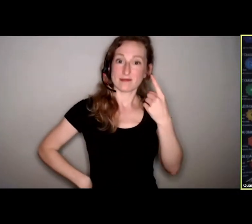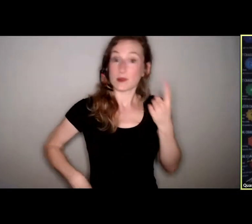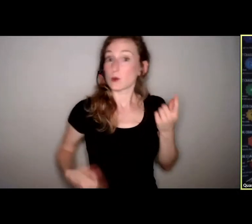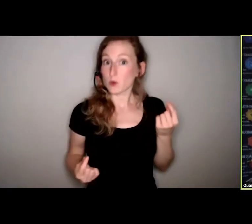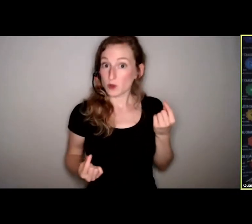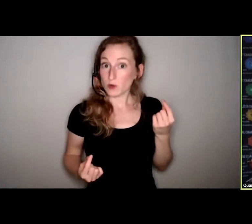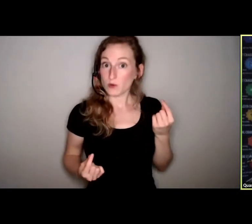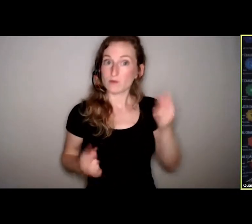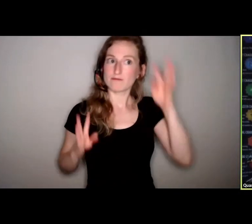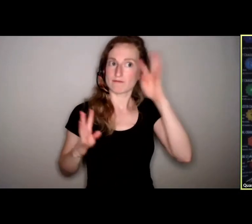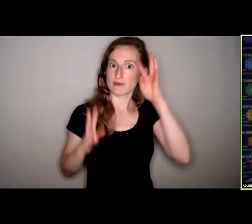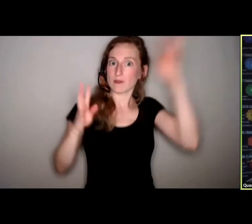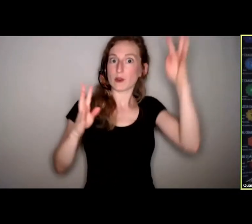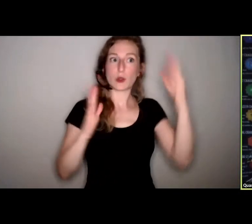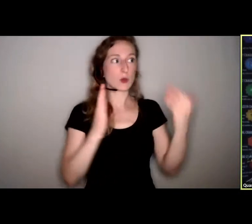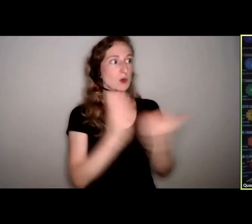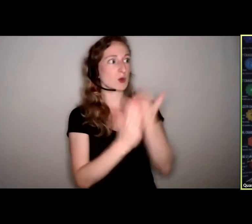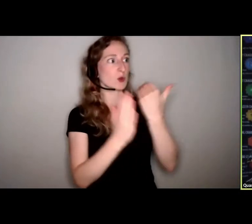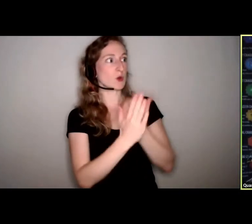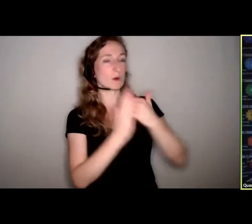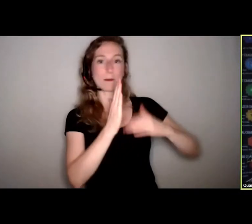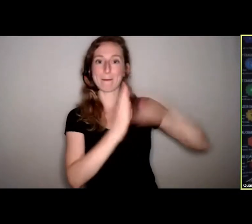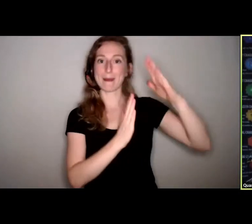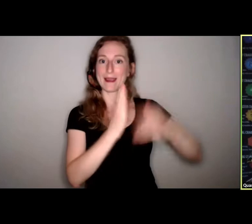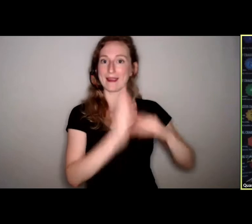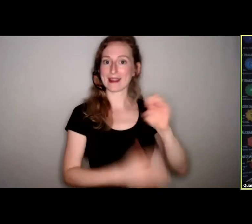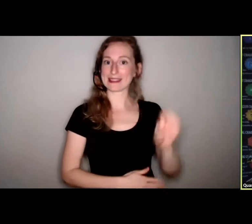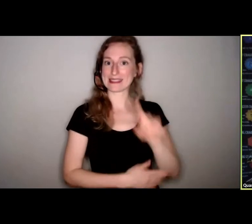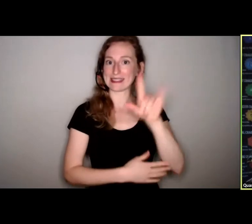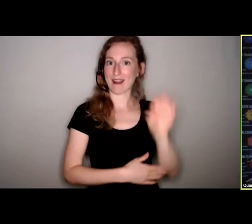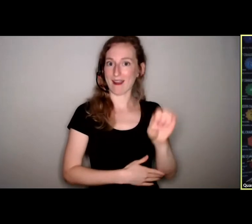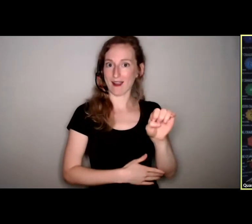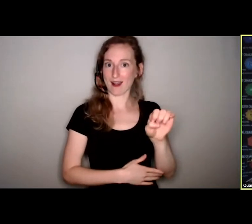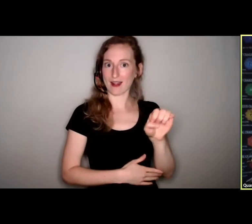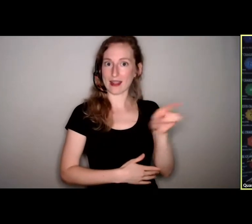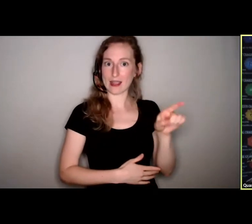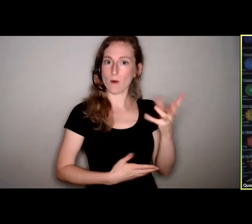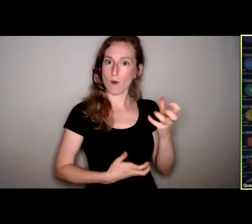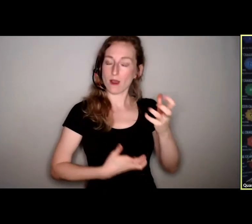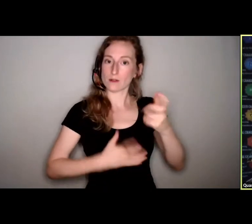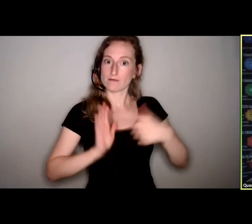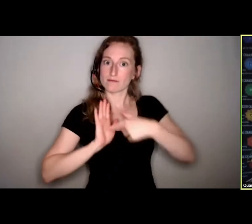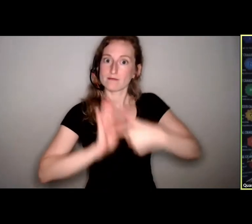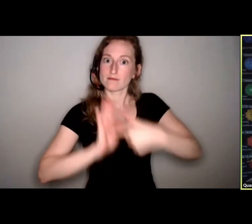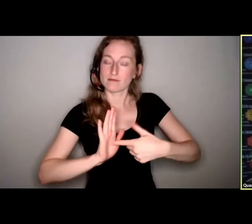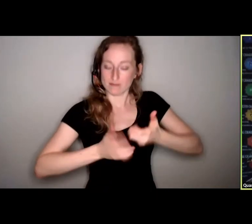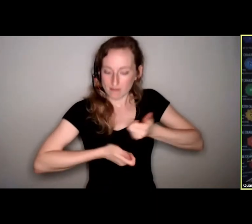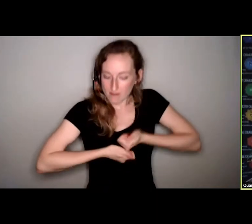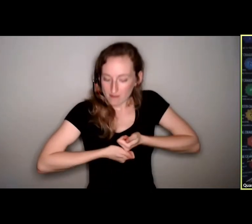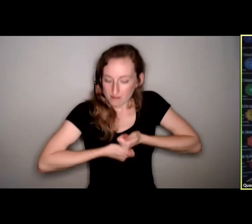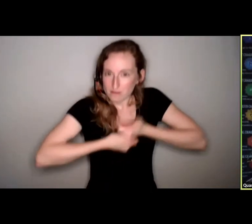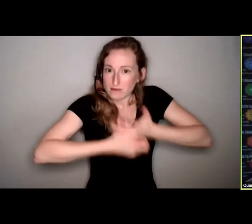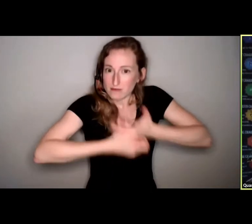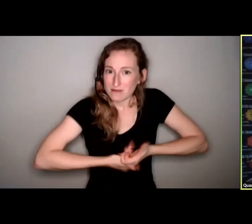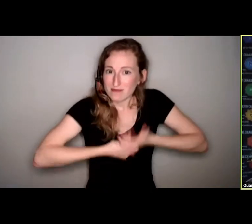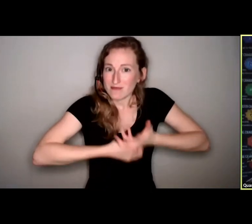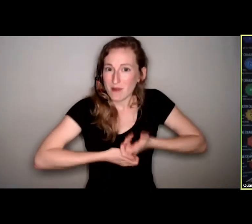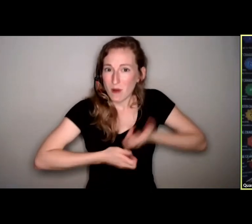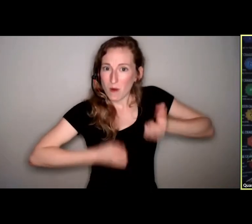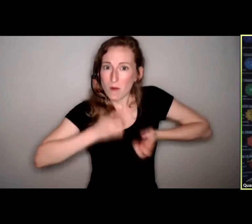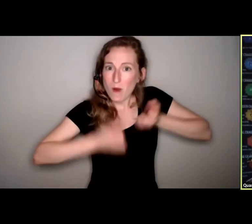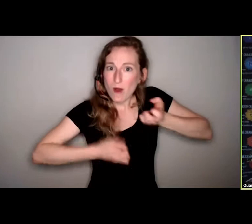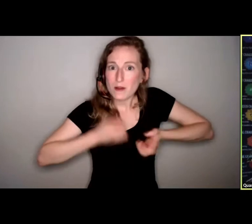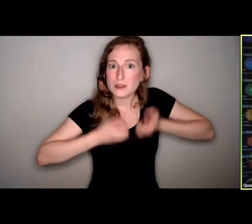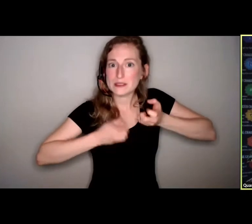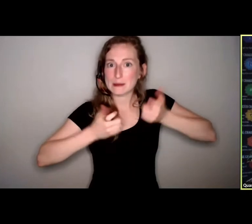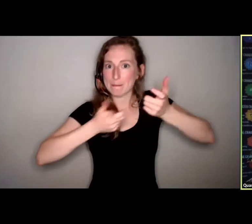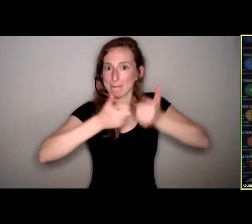Clyfford Still painted about big ideas and emotions that all human beings experience.